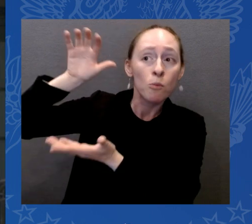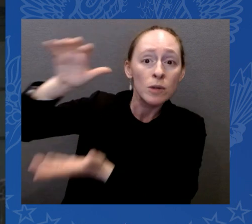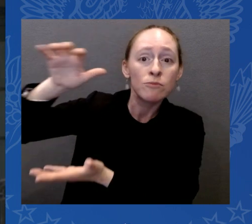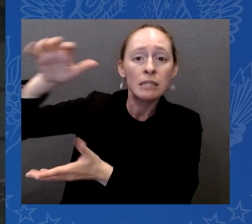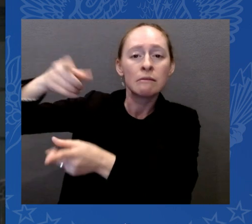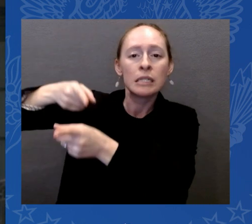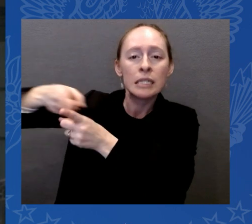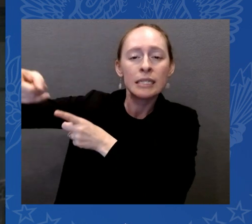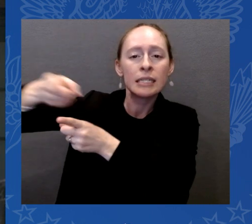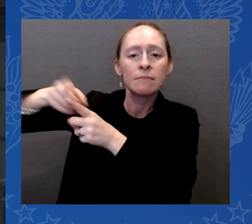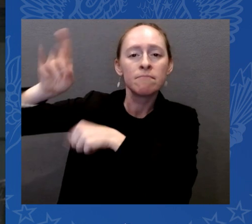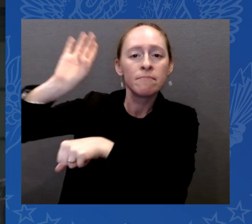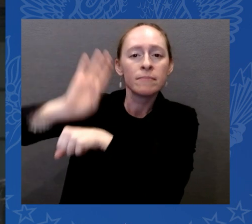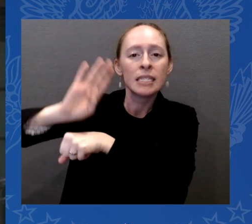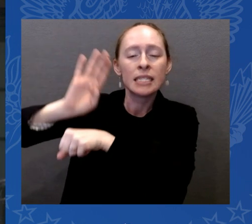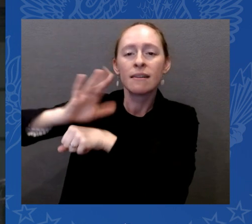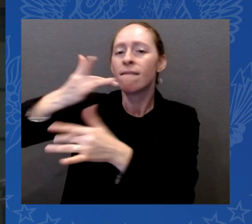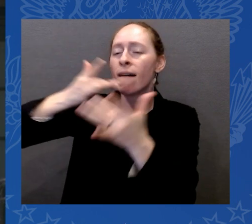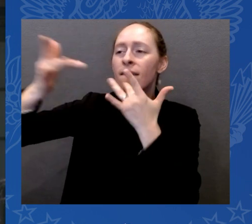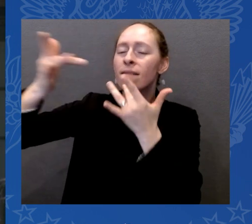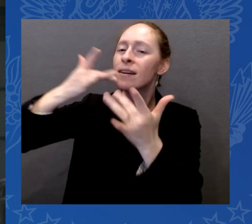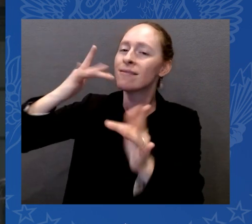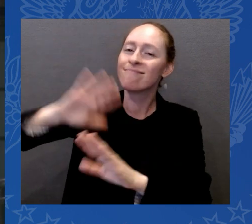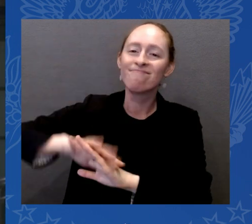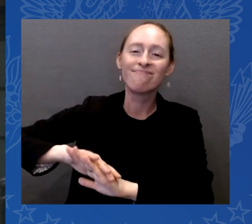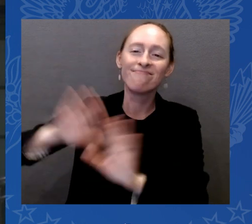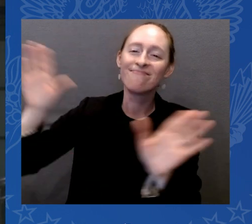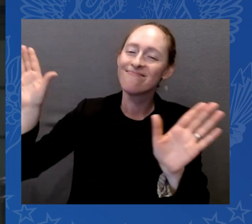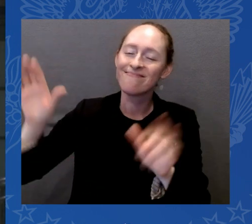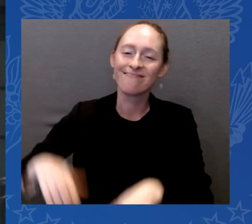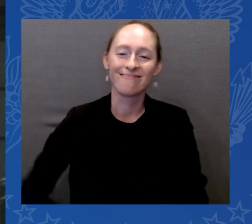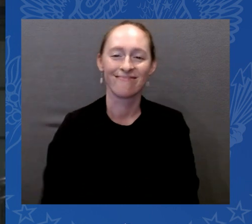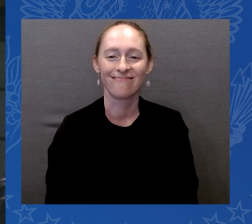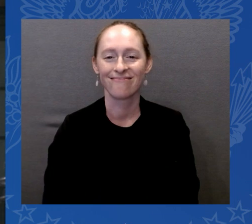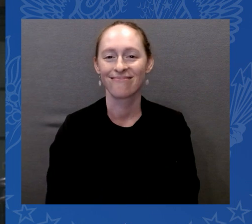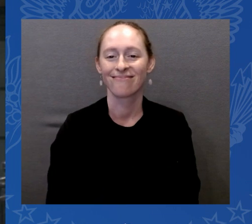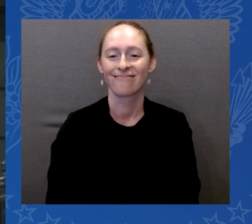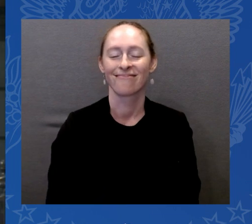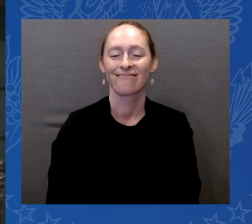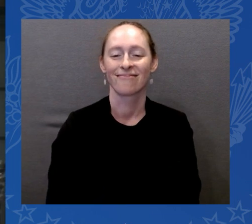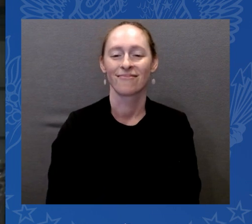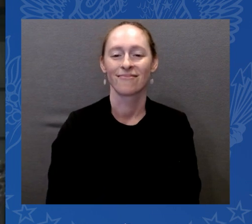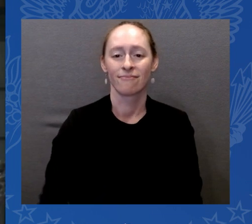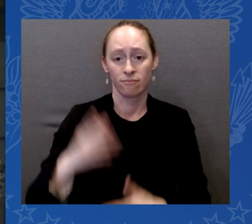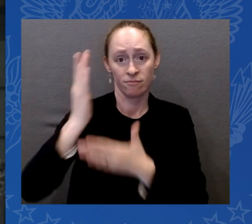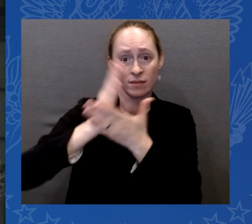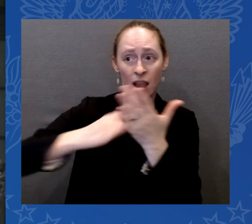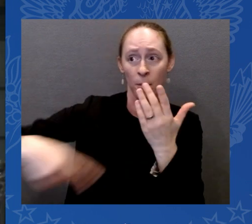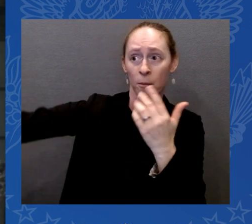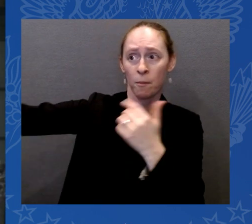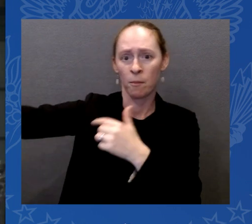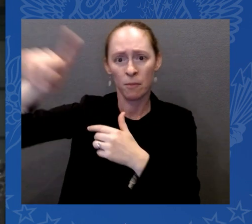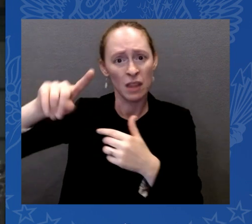in attack ads from special interests; business leaders who were willing to endure the criticism from many of their colleagues;